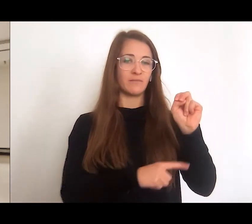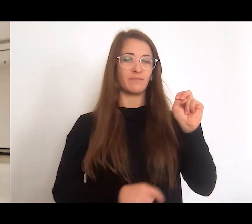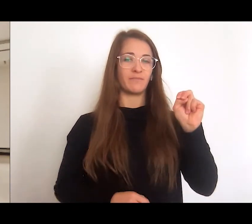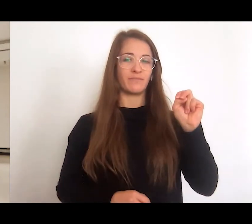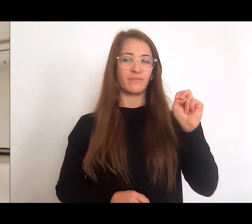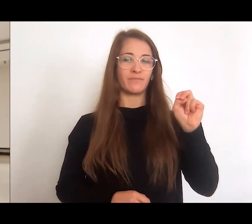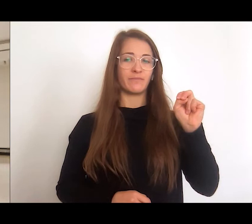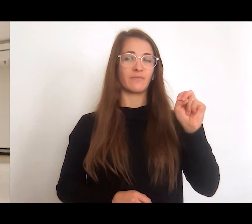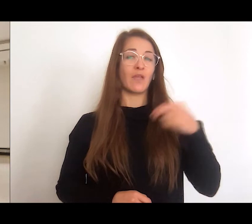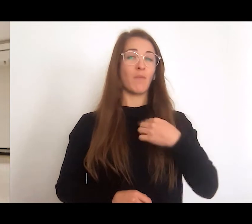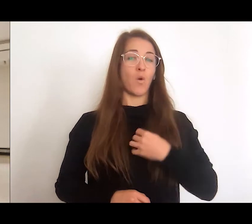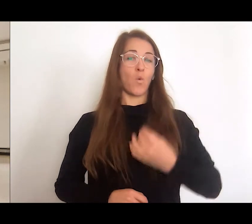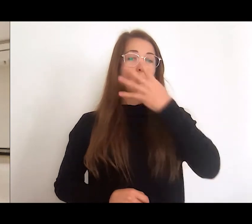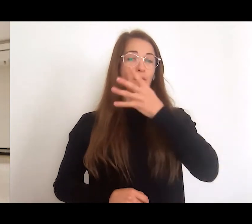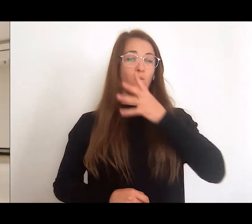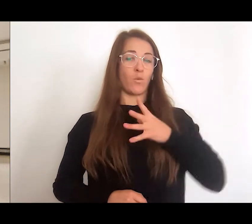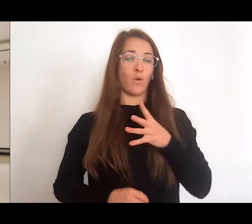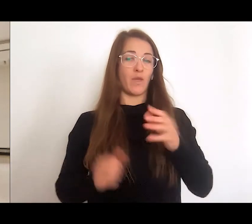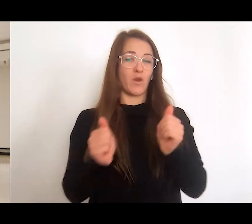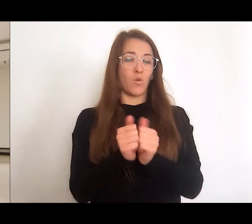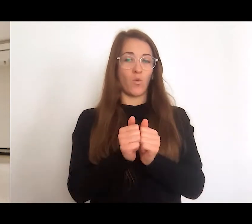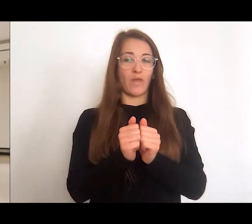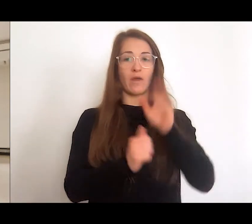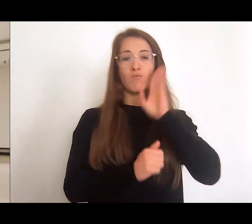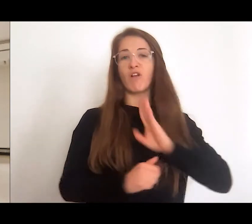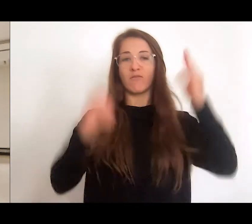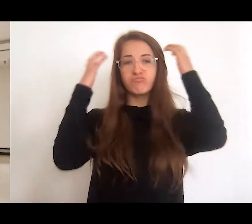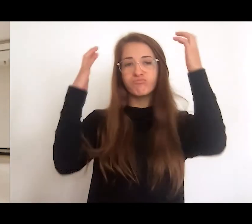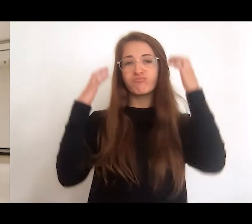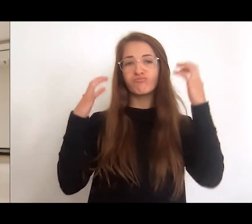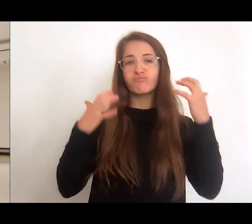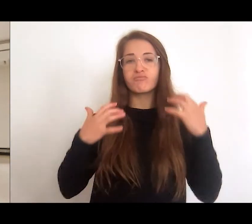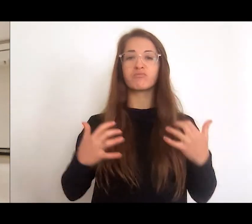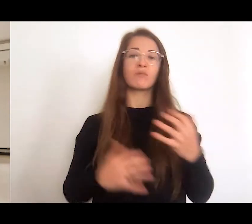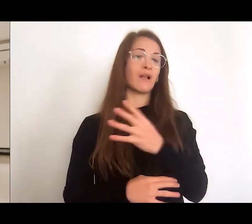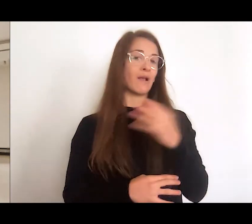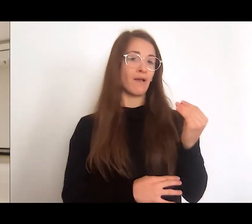I AM KATRIN HALDEMAN AND A WHITE